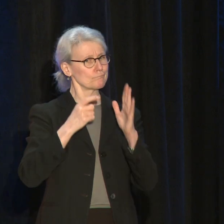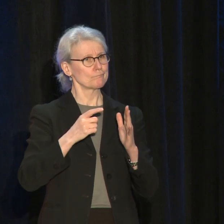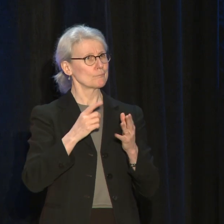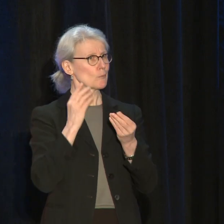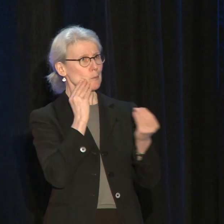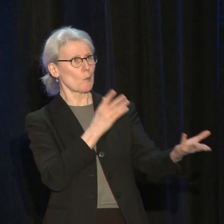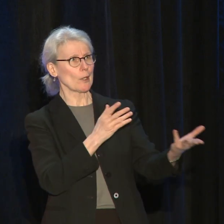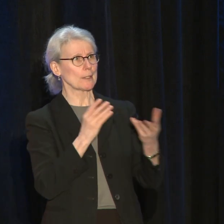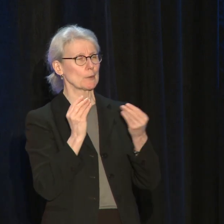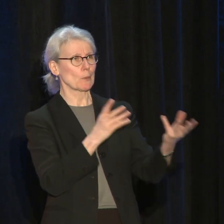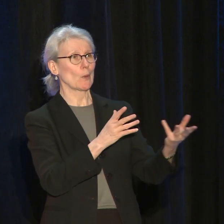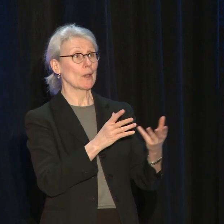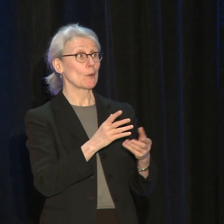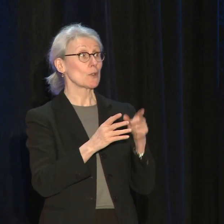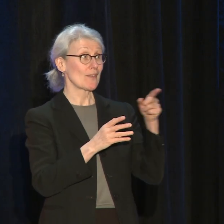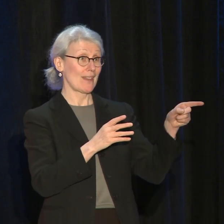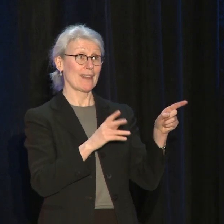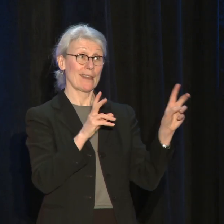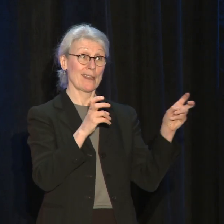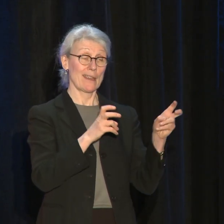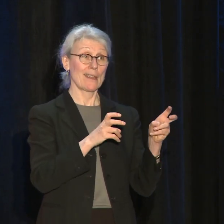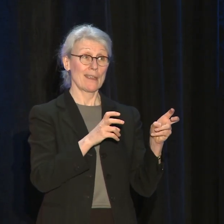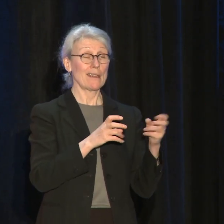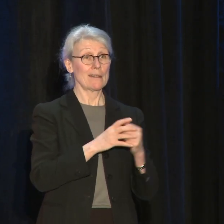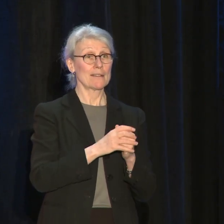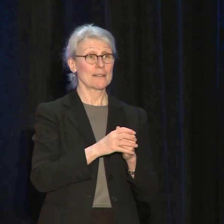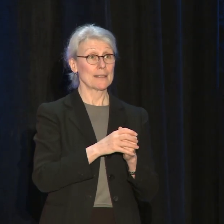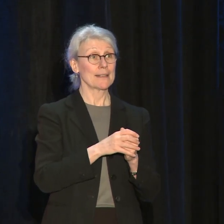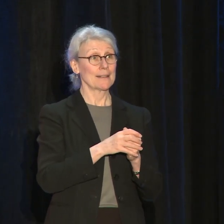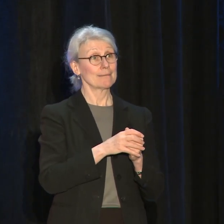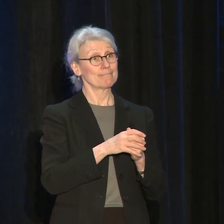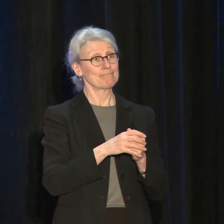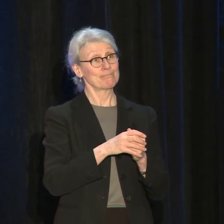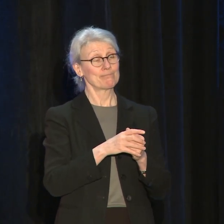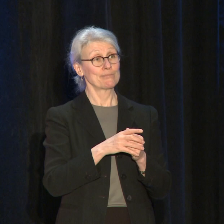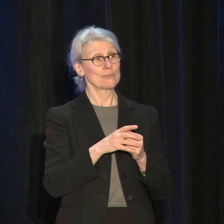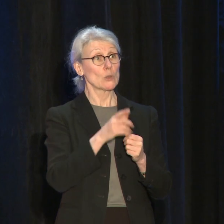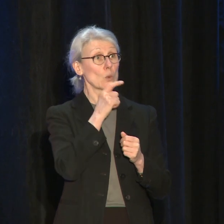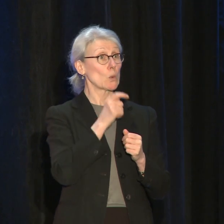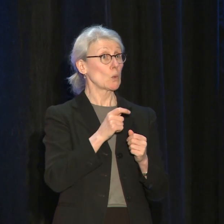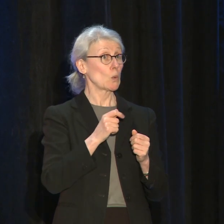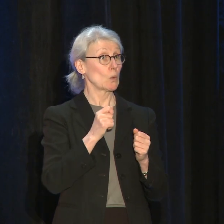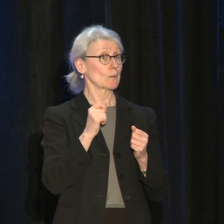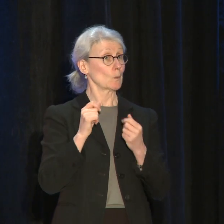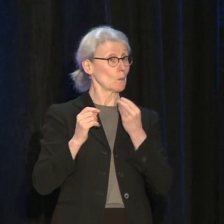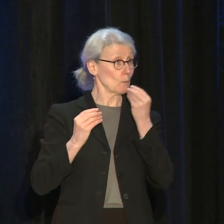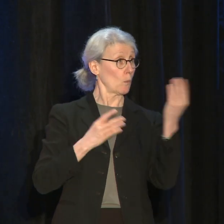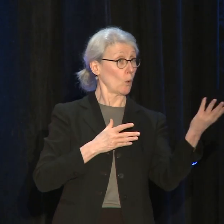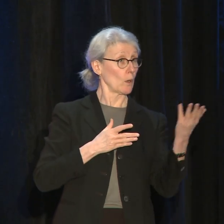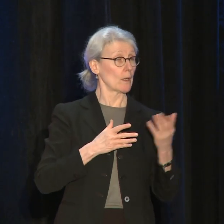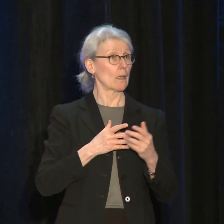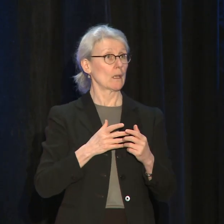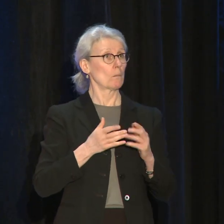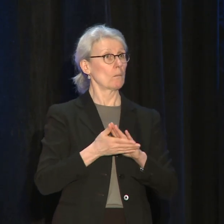supporters into agents of the state that people are afraid of, instead of being able to get help,